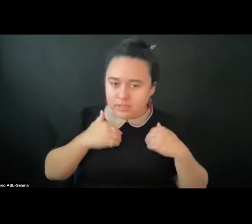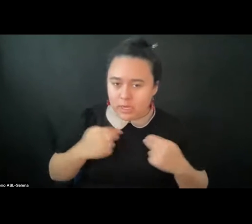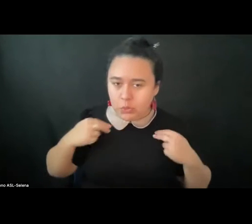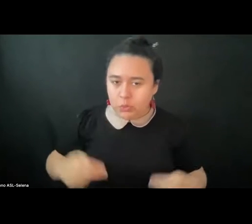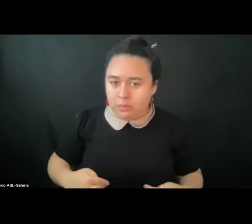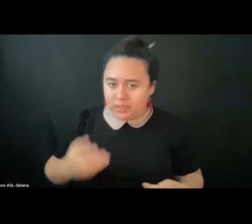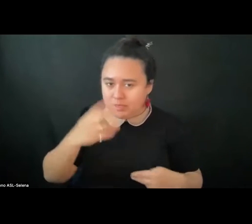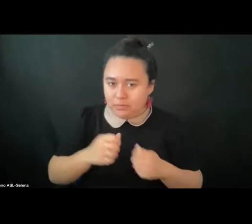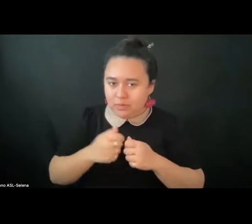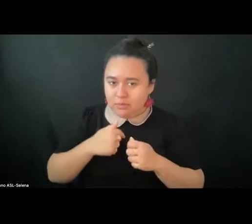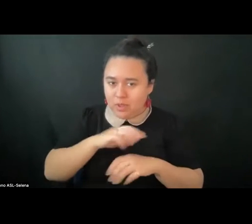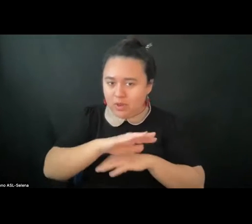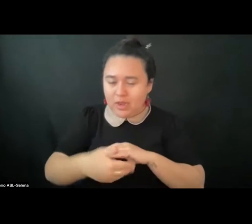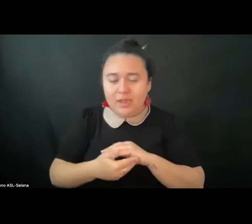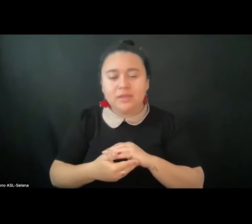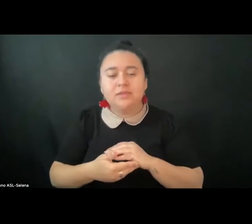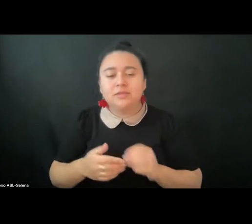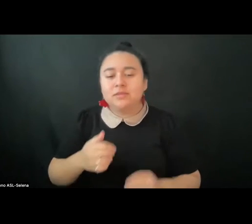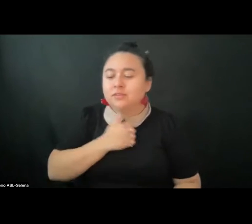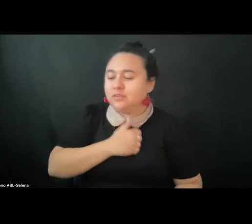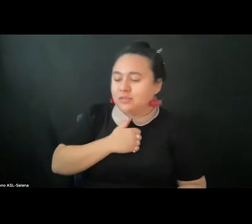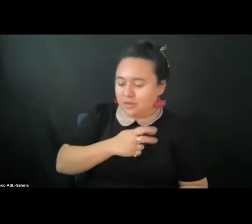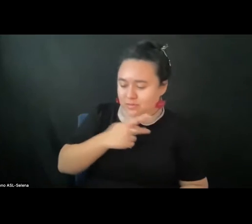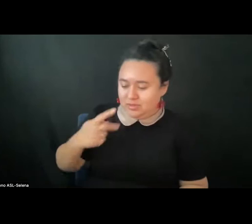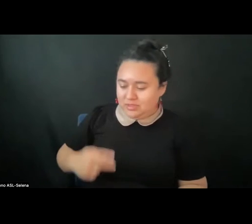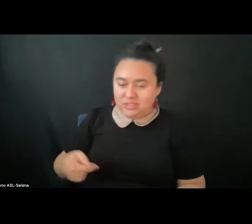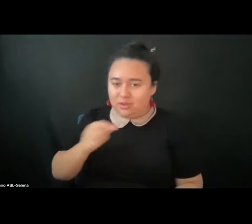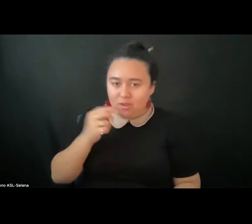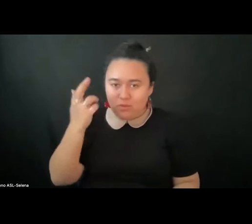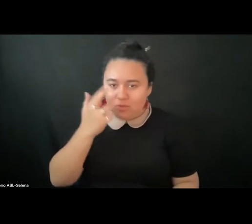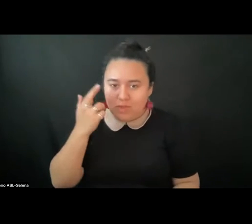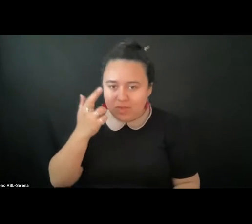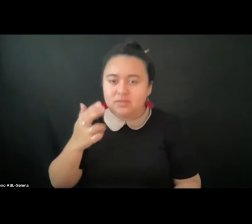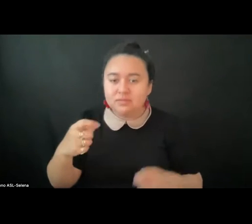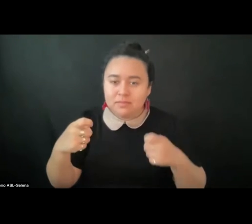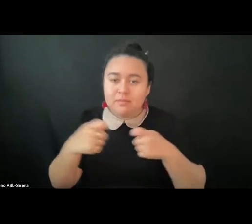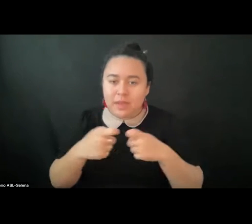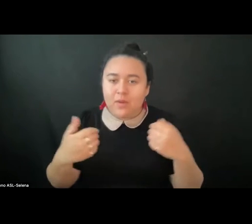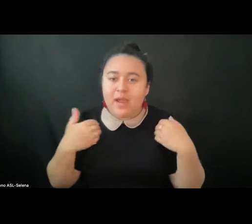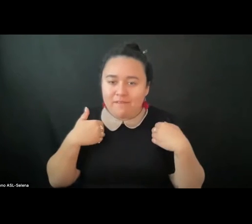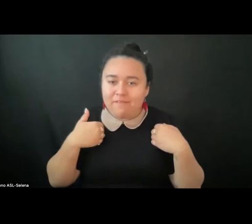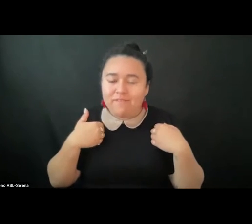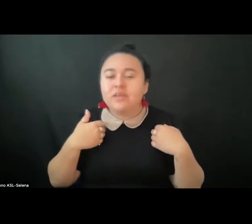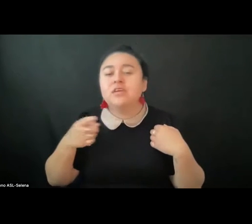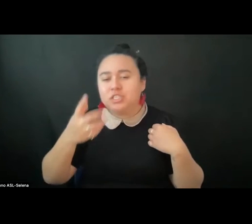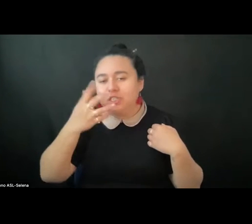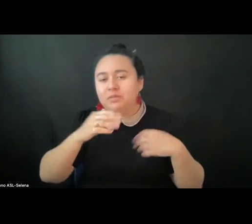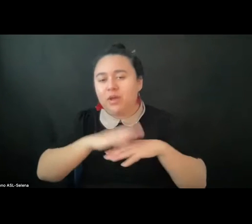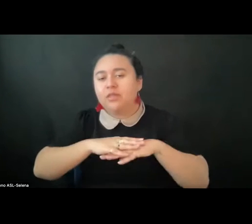Sadly, she doesn't realize we have power tonight. So, tonight she will be sleeping on the floor as usual.